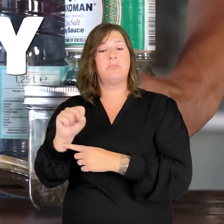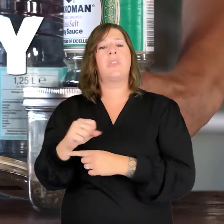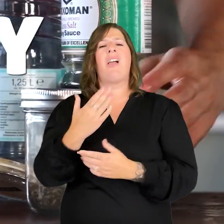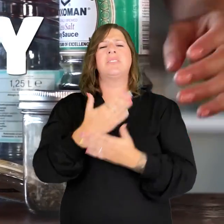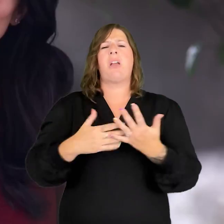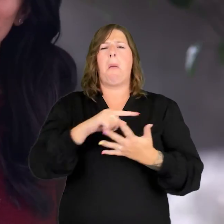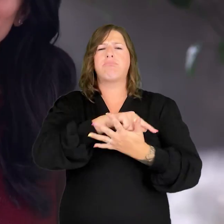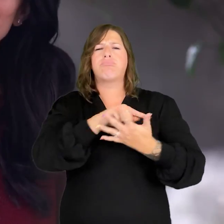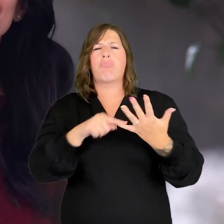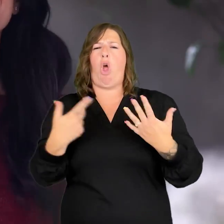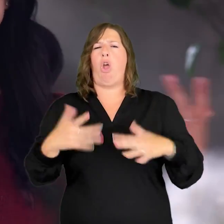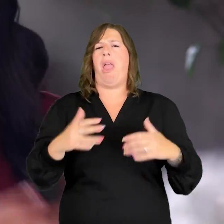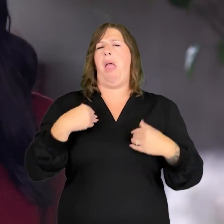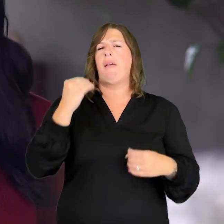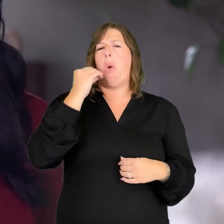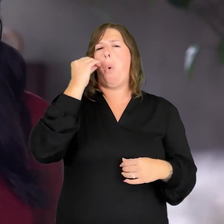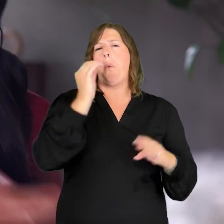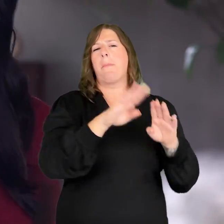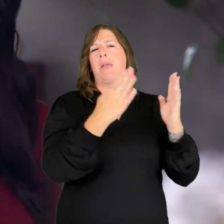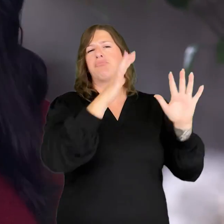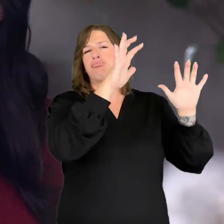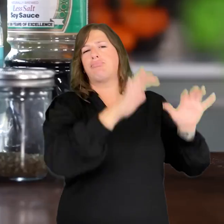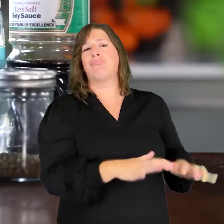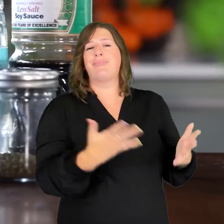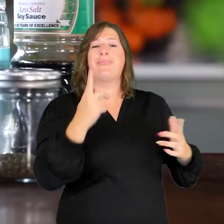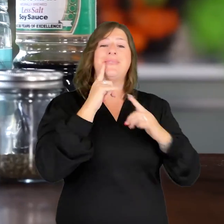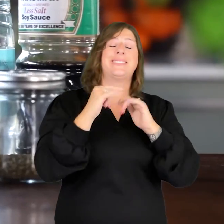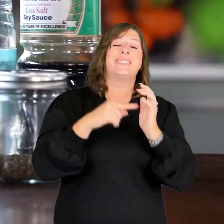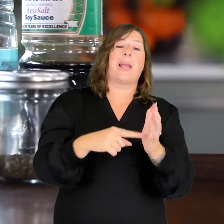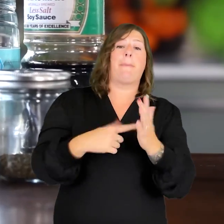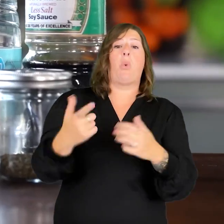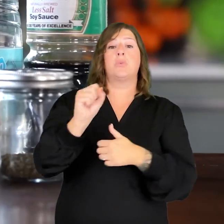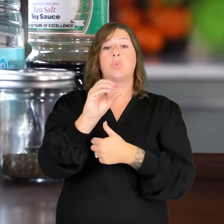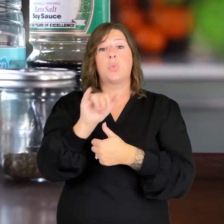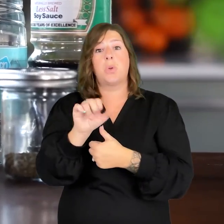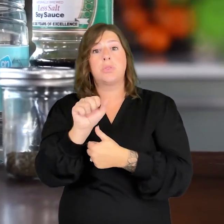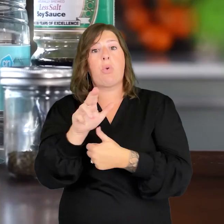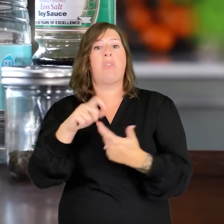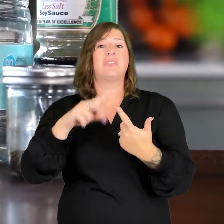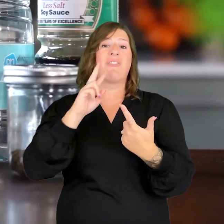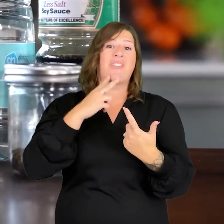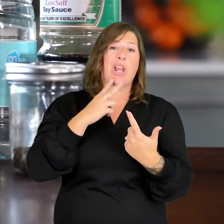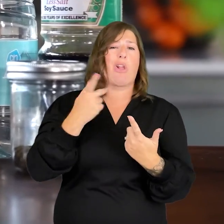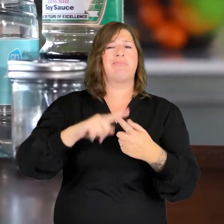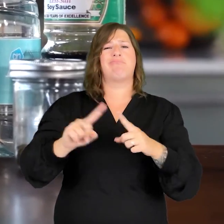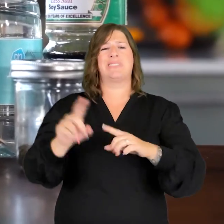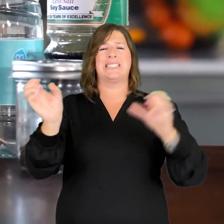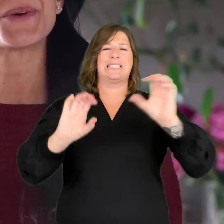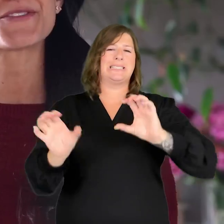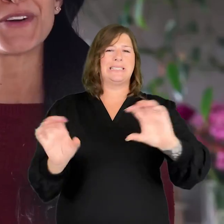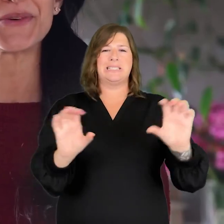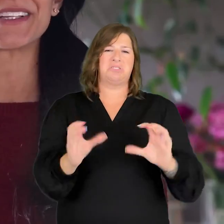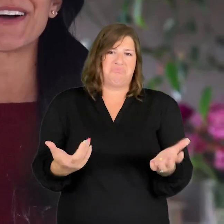that I didn't need to buy personally because I already have them at home. And maybe you do too. Things like soy sauce, vinegar, and some seasonings. And if you do want to follow along